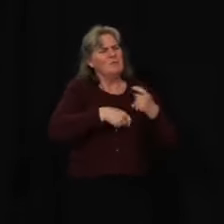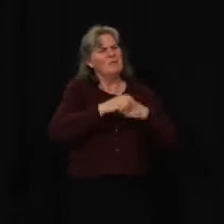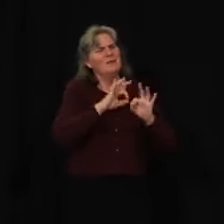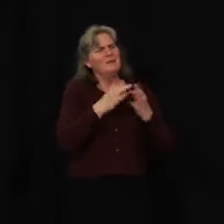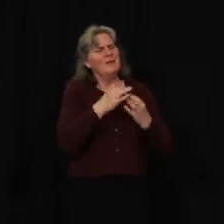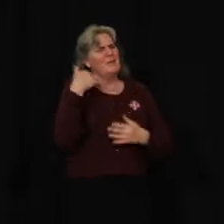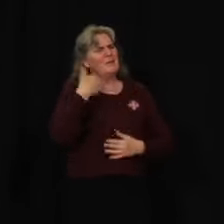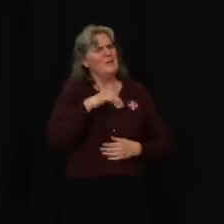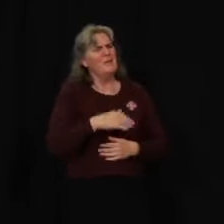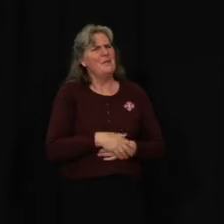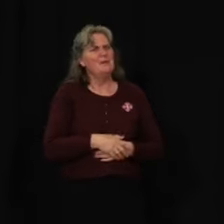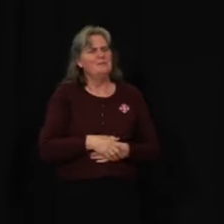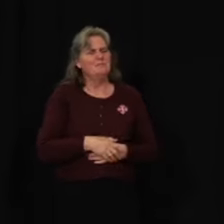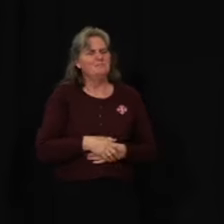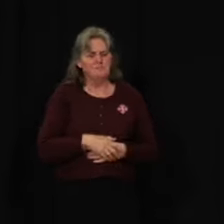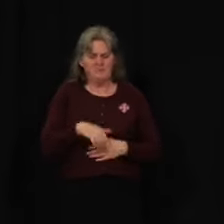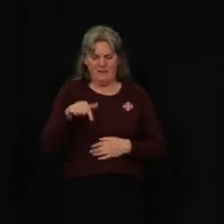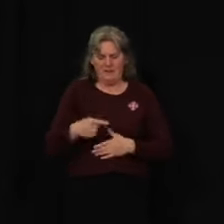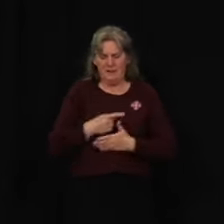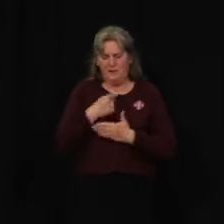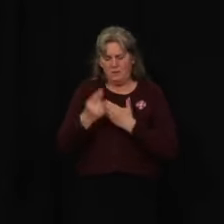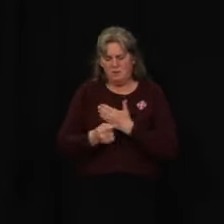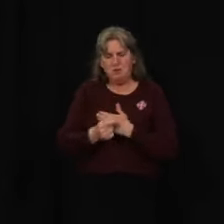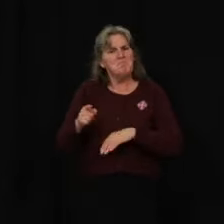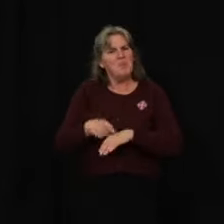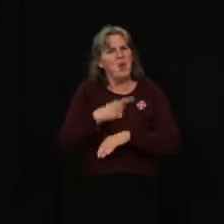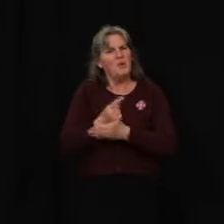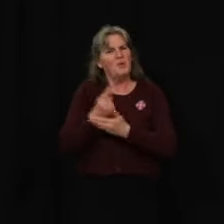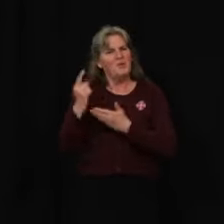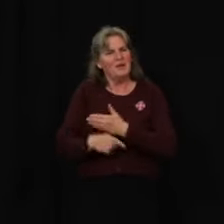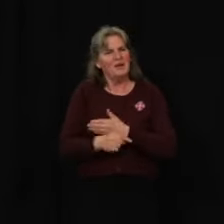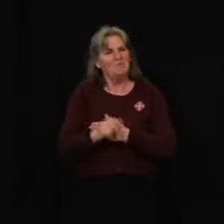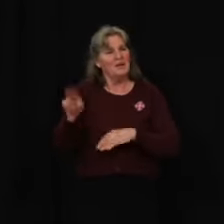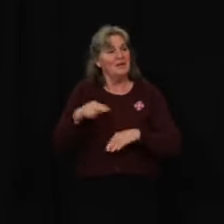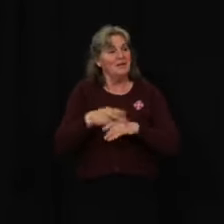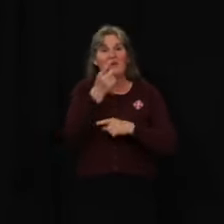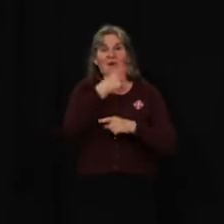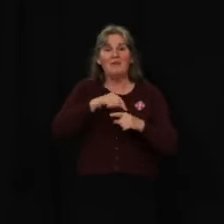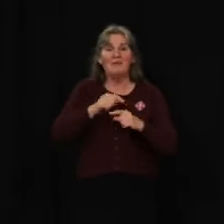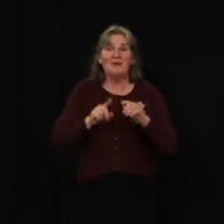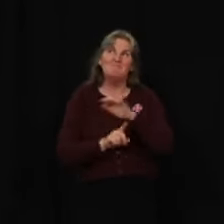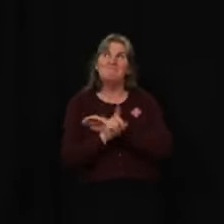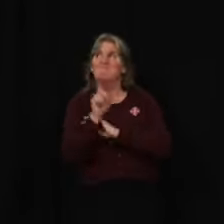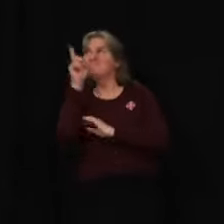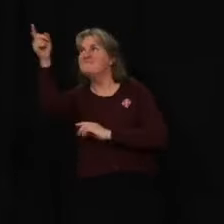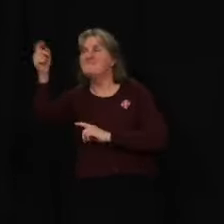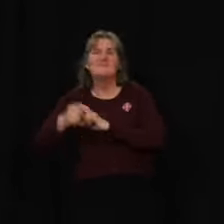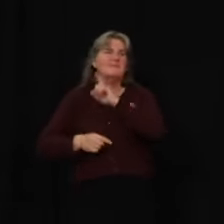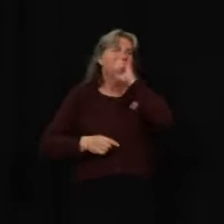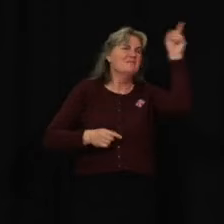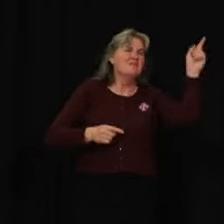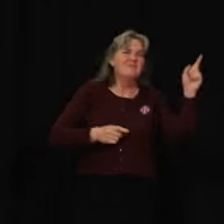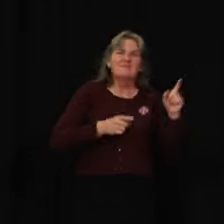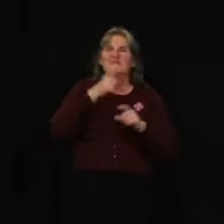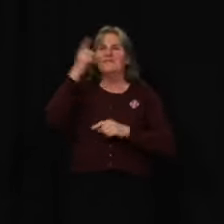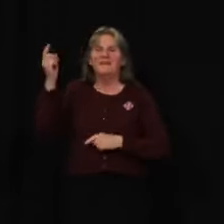measured. We have had the benefit of watching some jurisdictions roll out their plans. We are continuing to work to